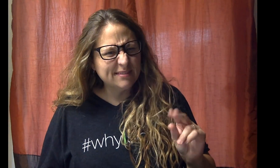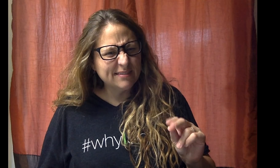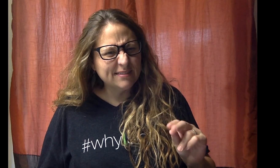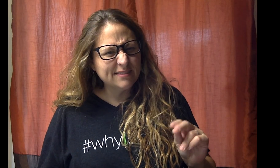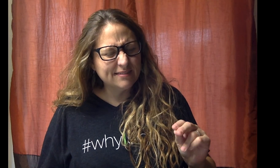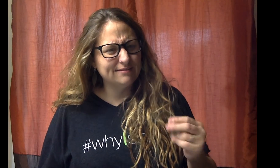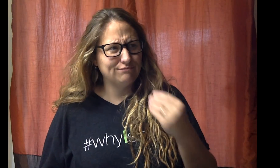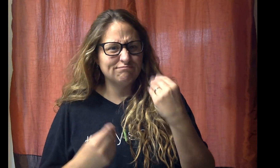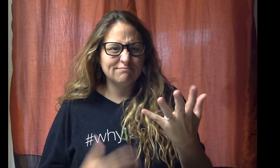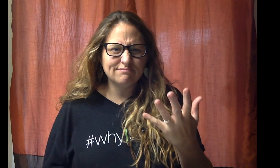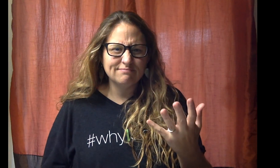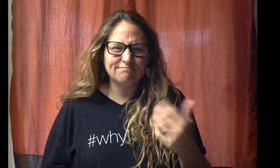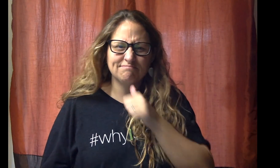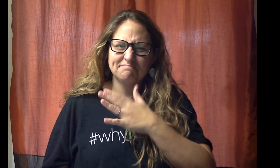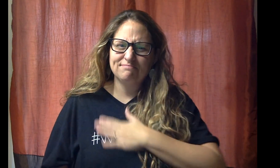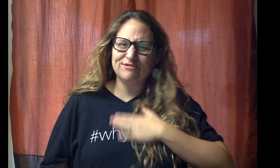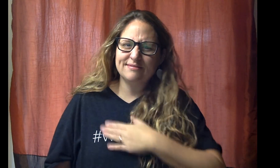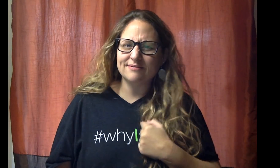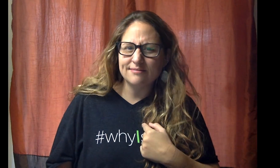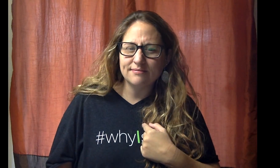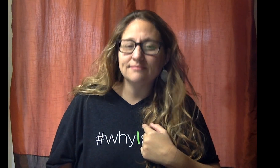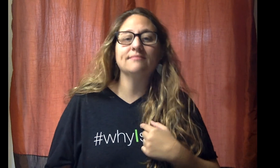"No, and I did not appreciate your comments."